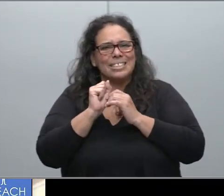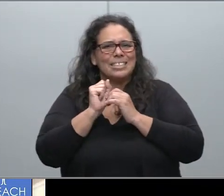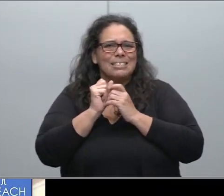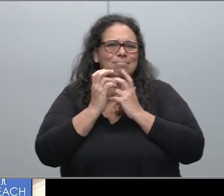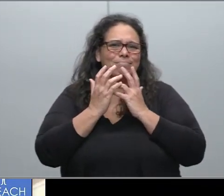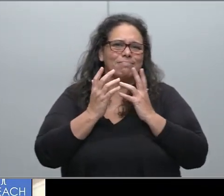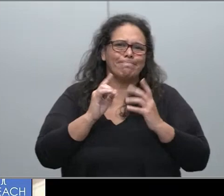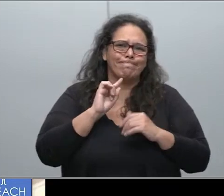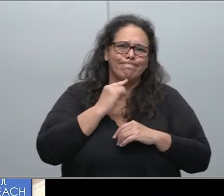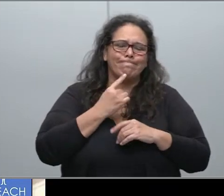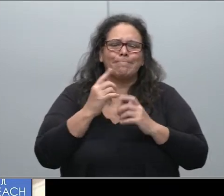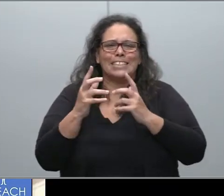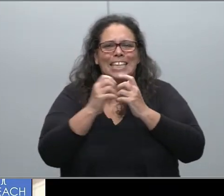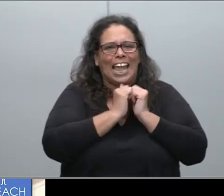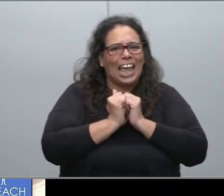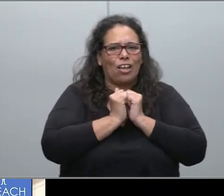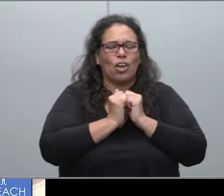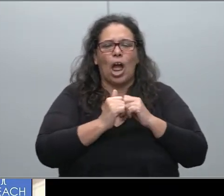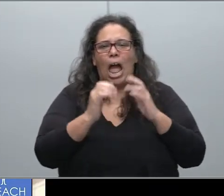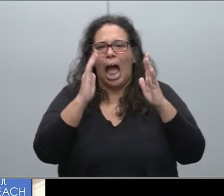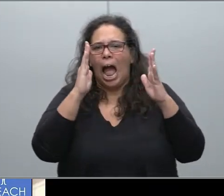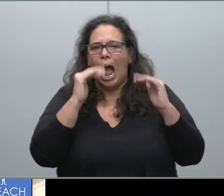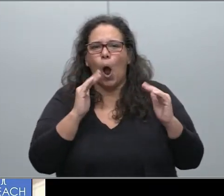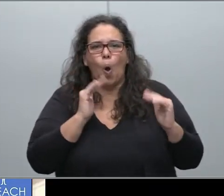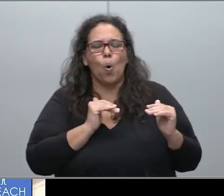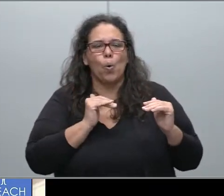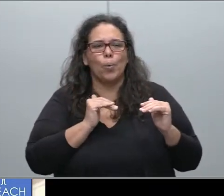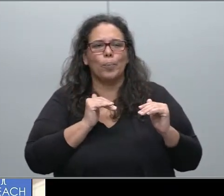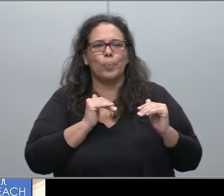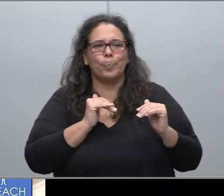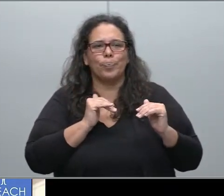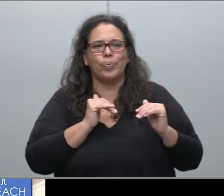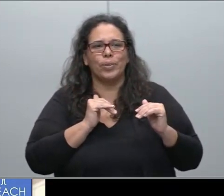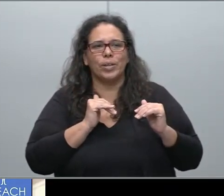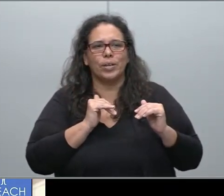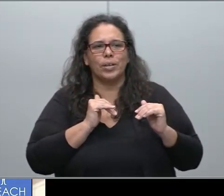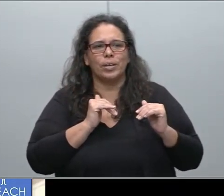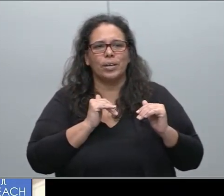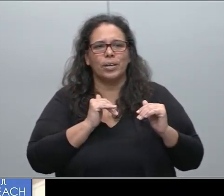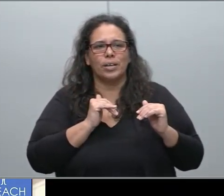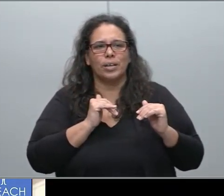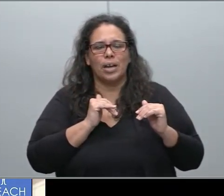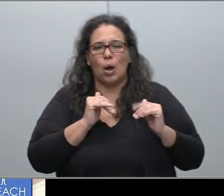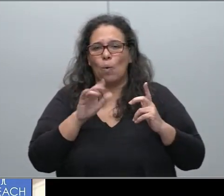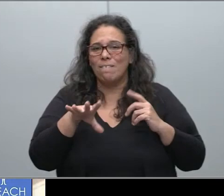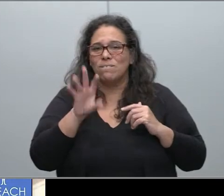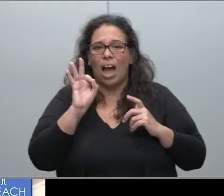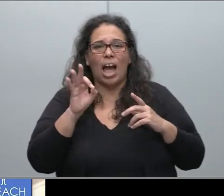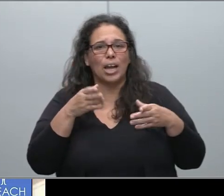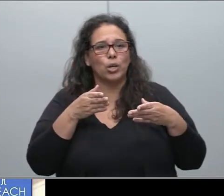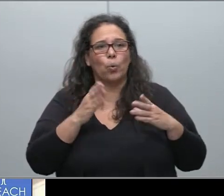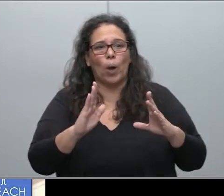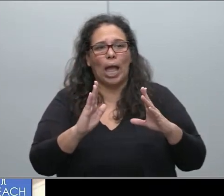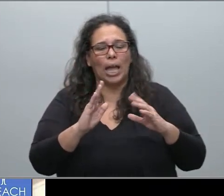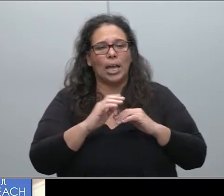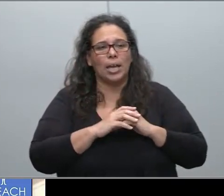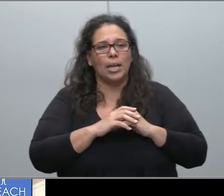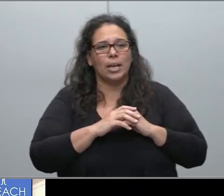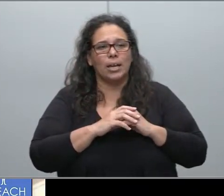Instead of give him a house, a new car, everything. I think the gift of education is so unlimited